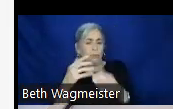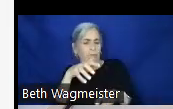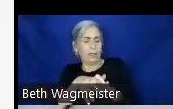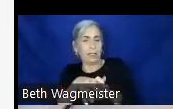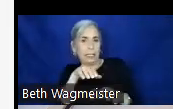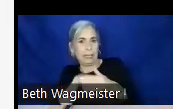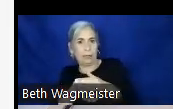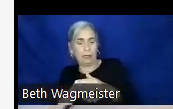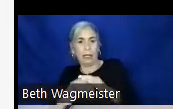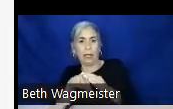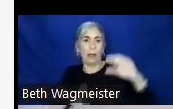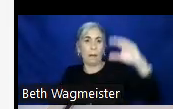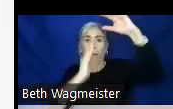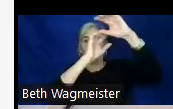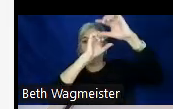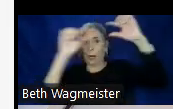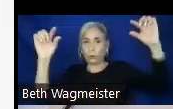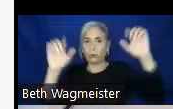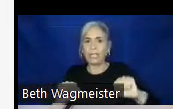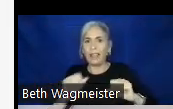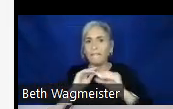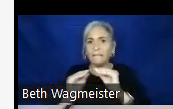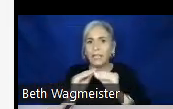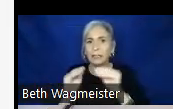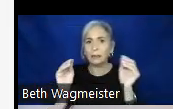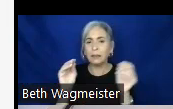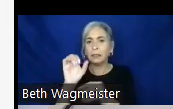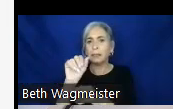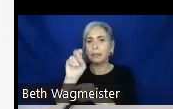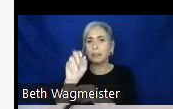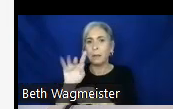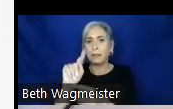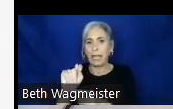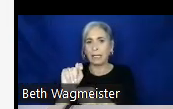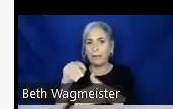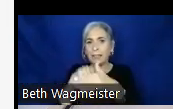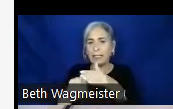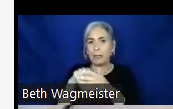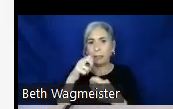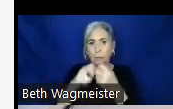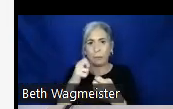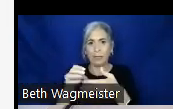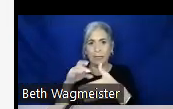can fix a small subset of accessibility issues in the content for end users. That is what I think. I